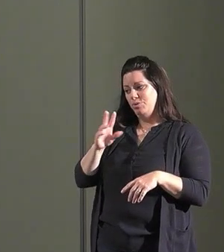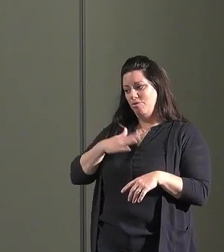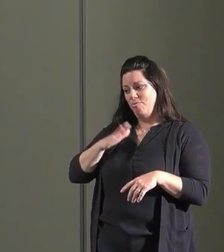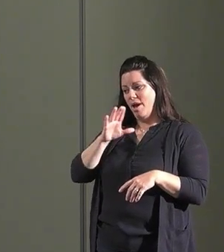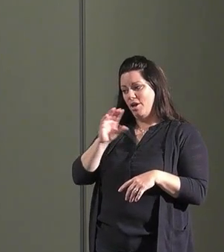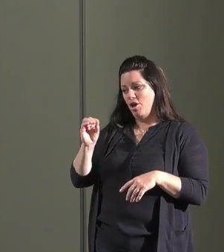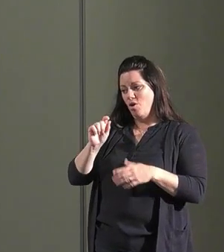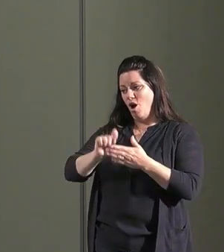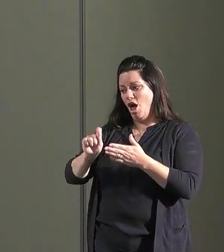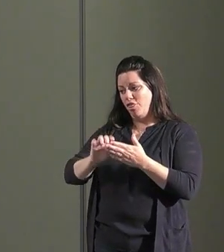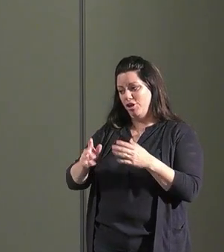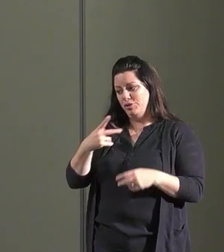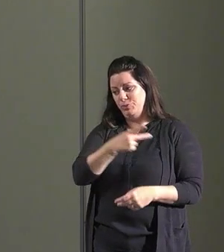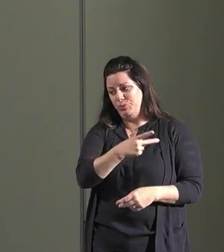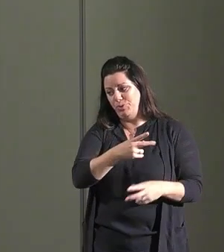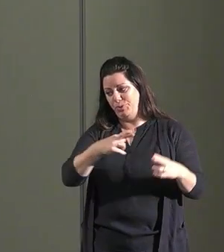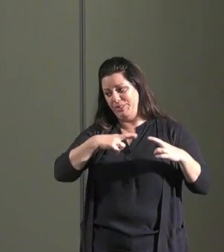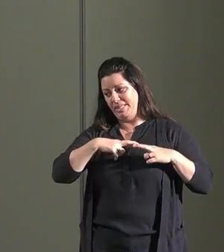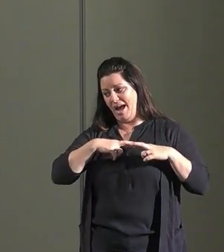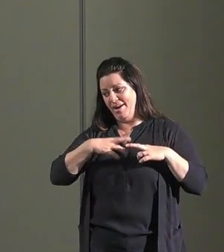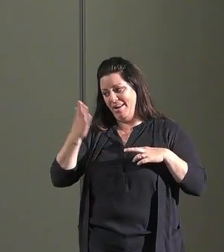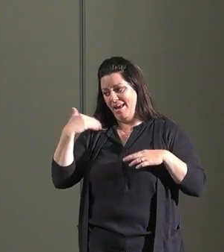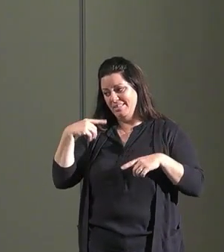Worse than I thought.